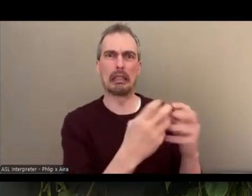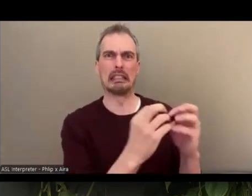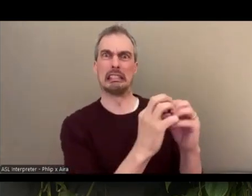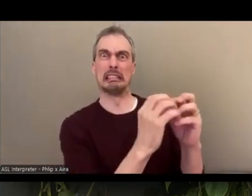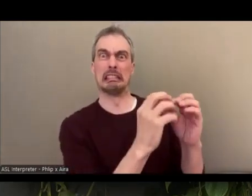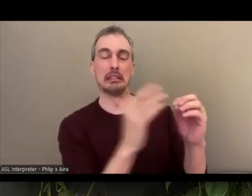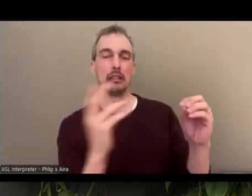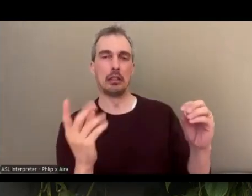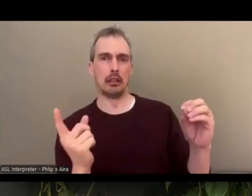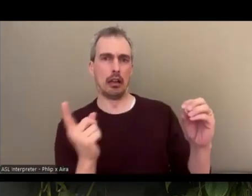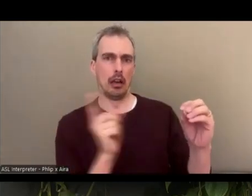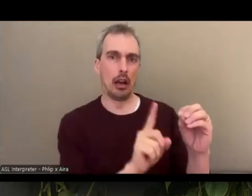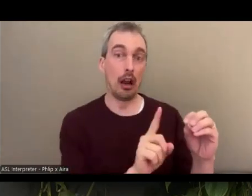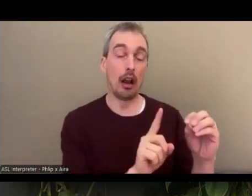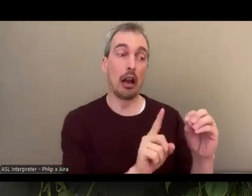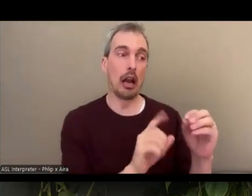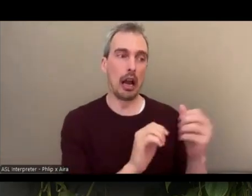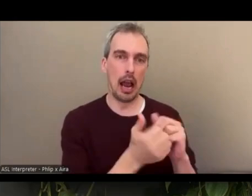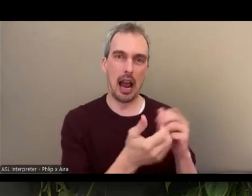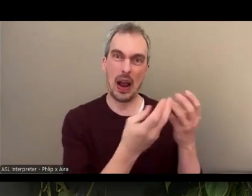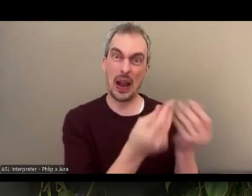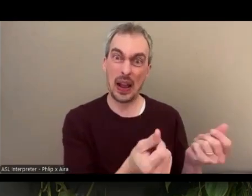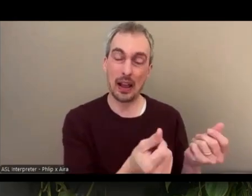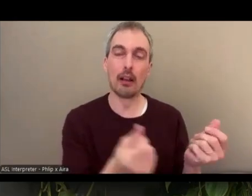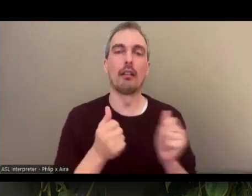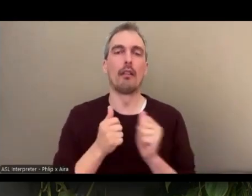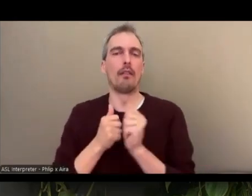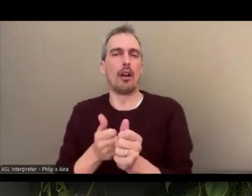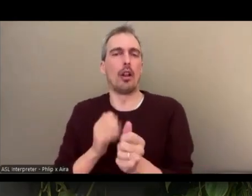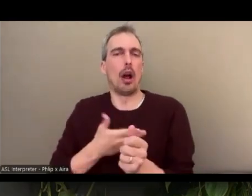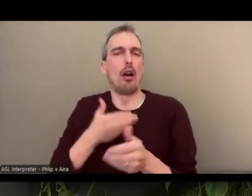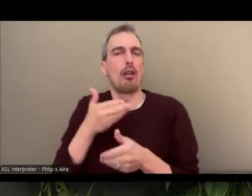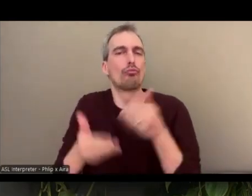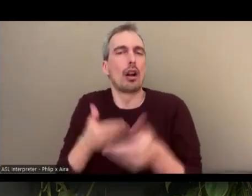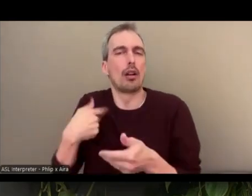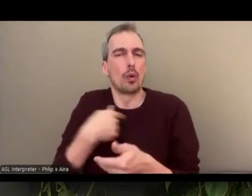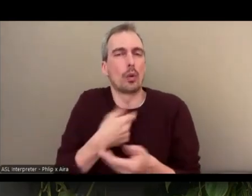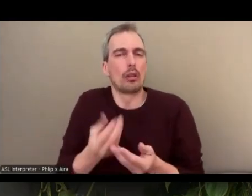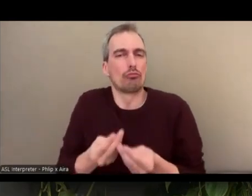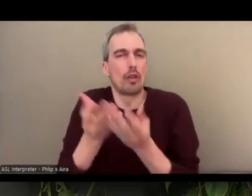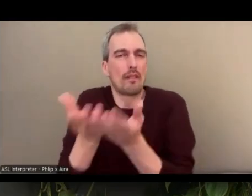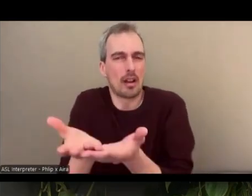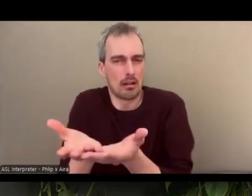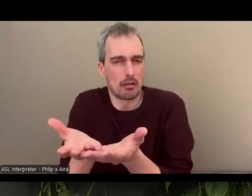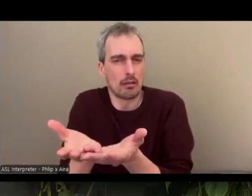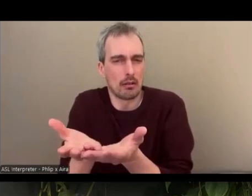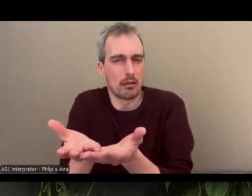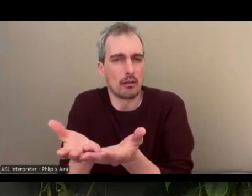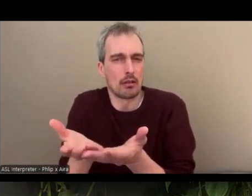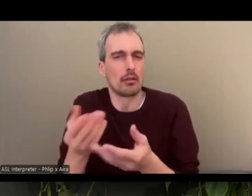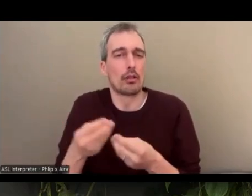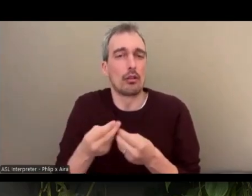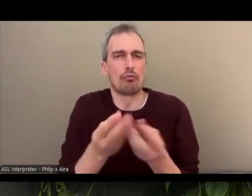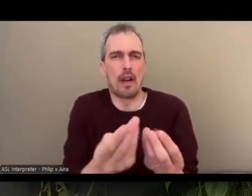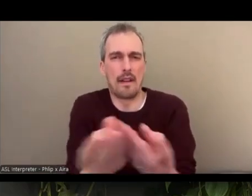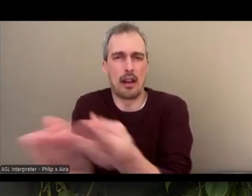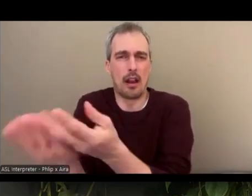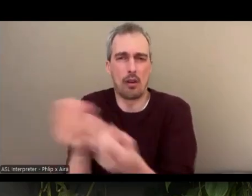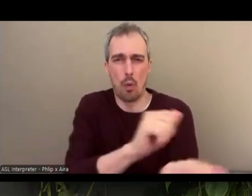We were pretty confident that we were gonna get to a decent outcome. Even if they mostly followed our processes, it was gonna be better than if they just winged it. Right?